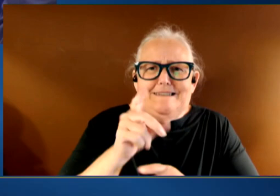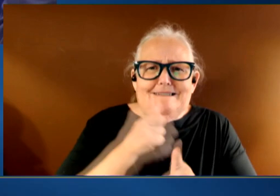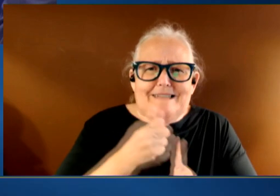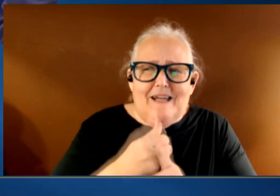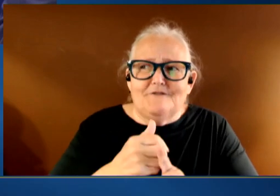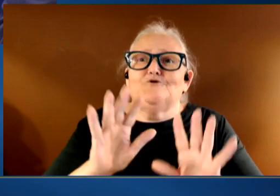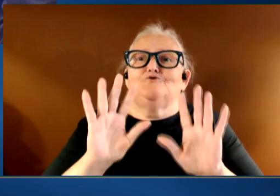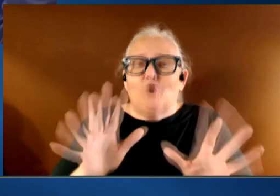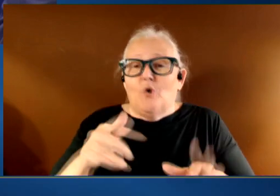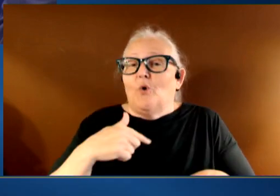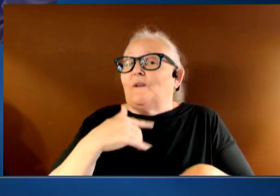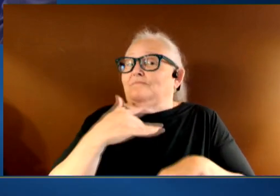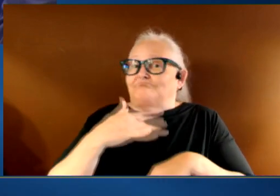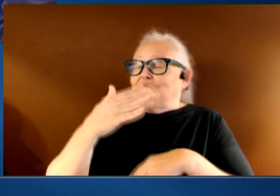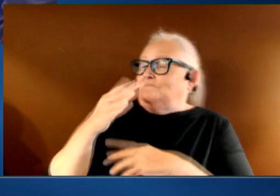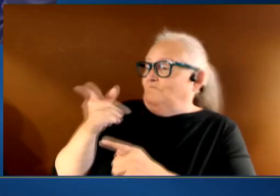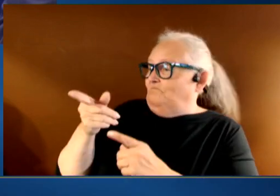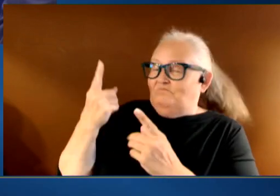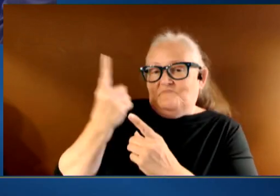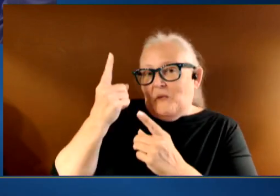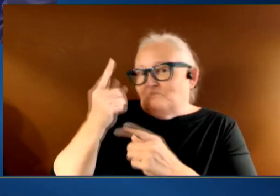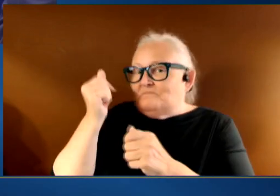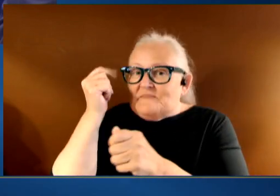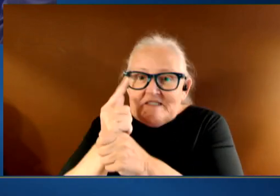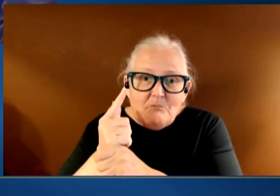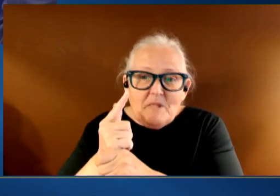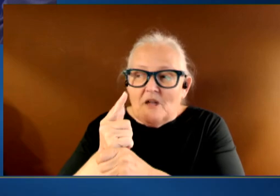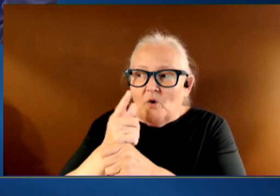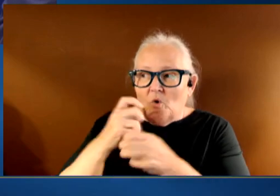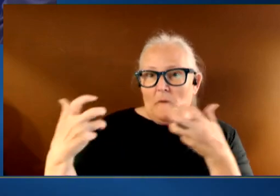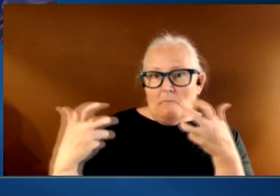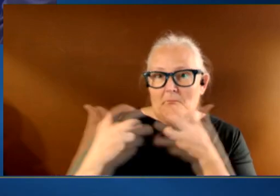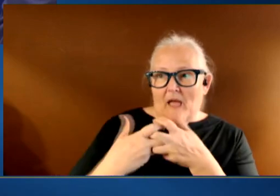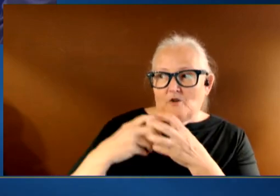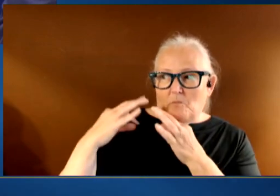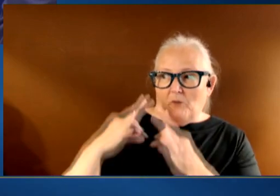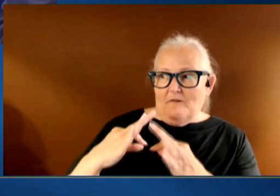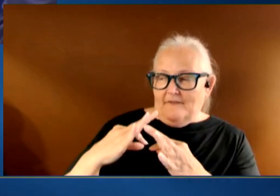stem cells from a sibling who's a complete tissue match, give the patient high-dose chemotherapy,